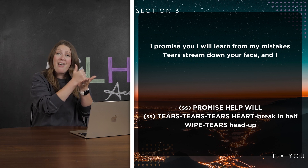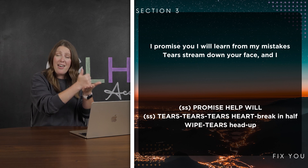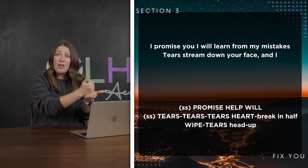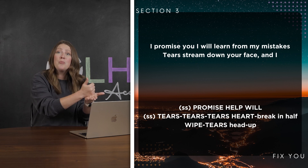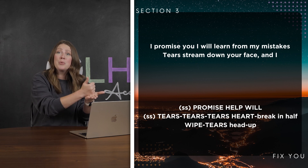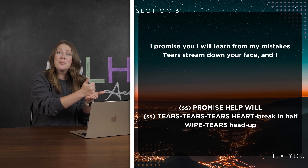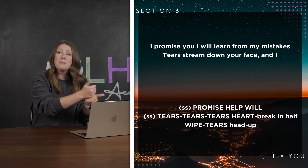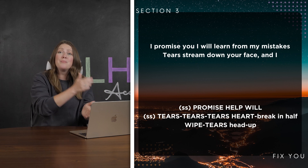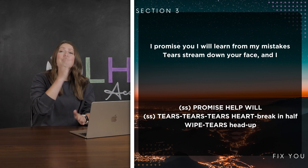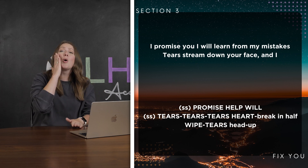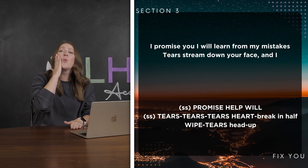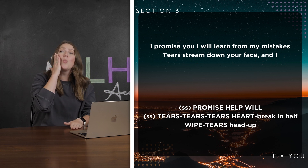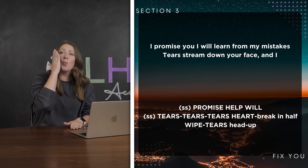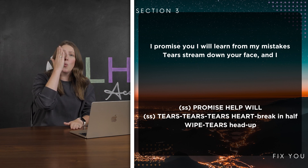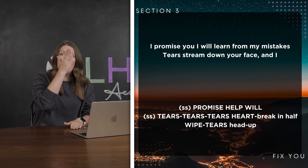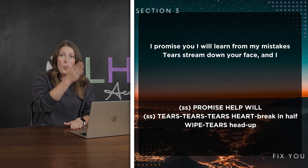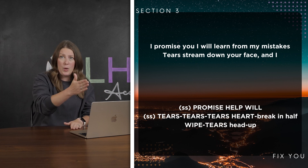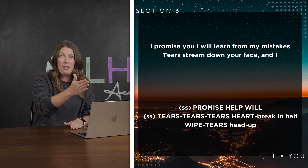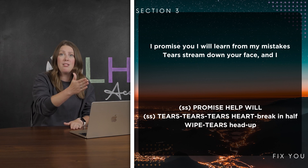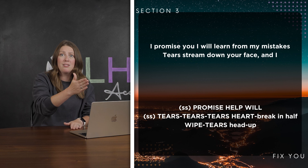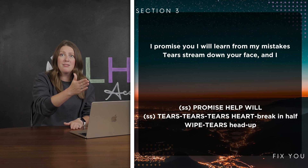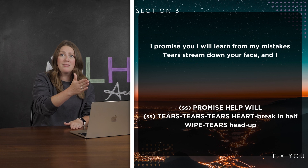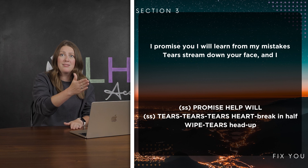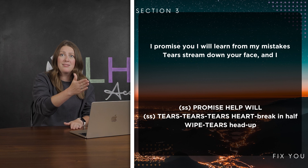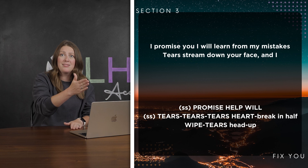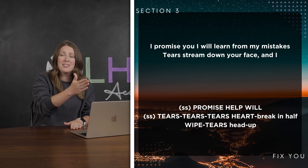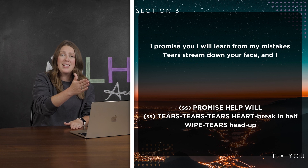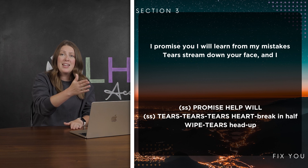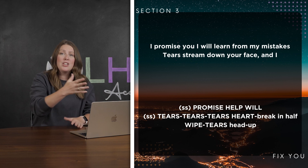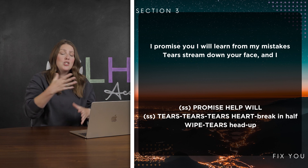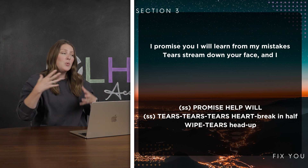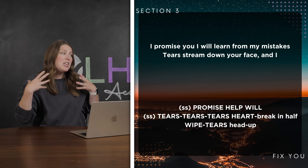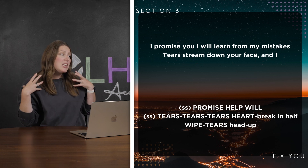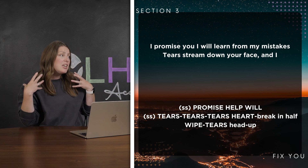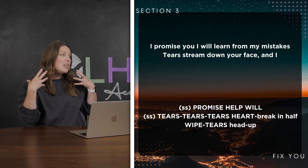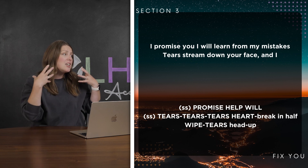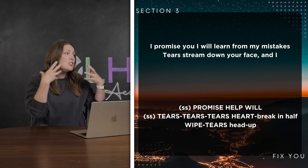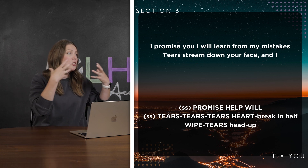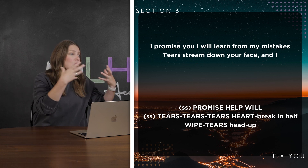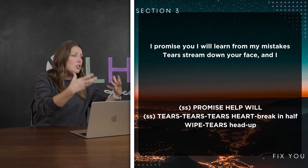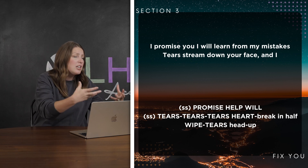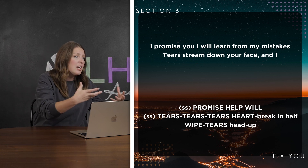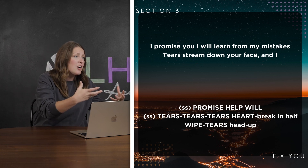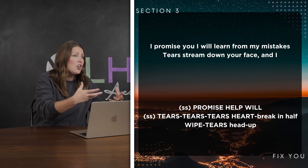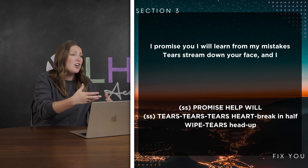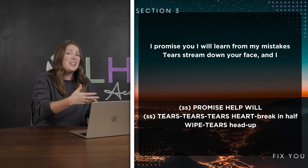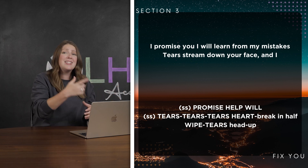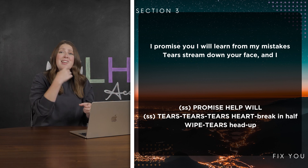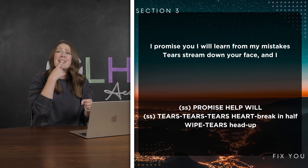help, will. So he's looking at her and he's saying,